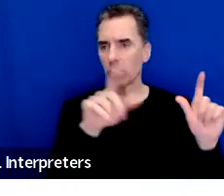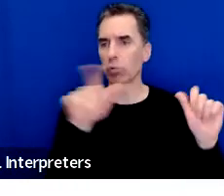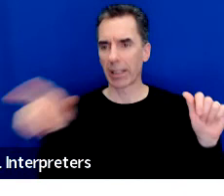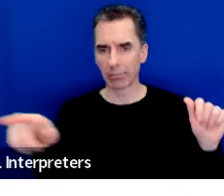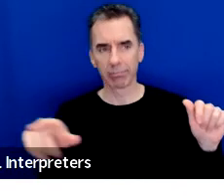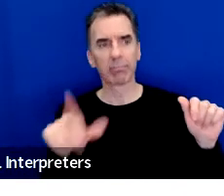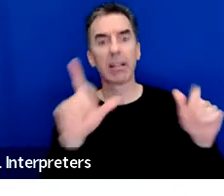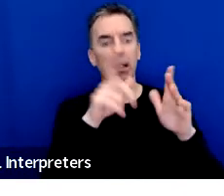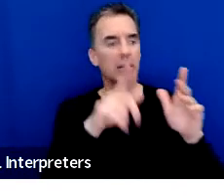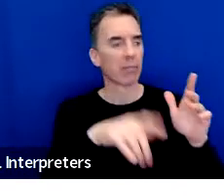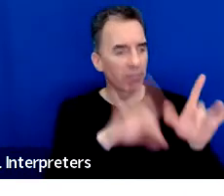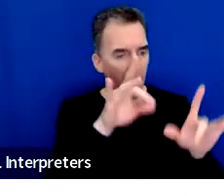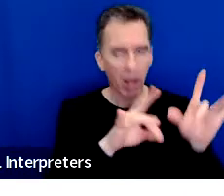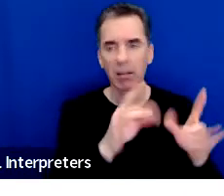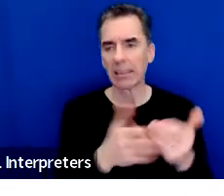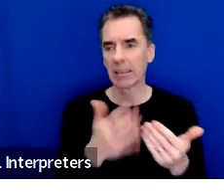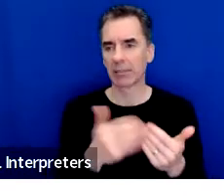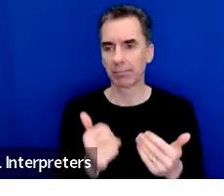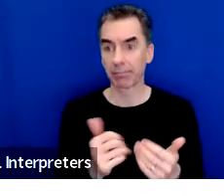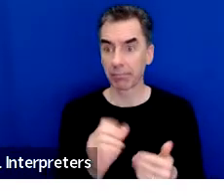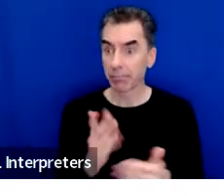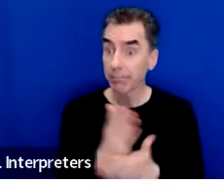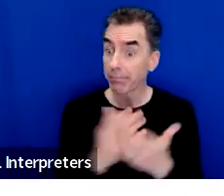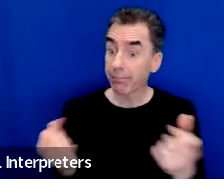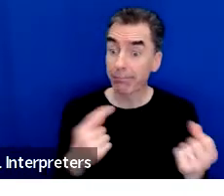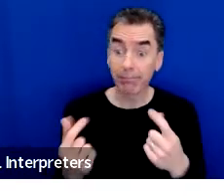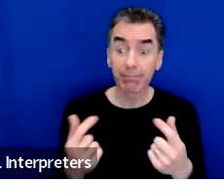Okay. So you have a couple questions. A few hands raise